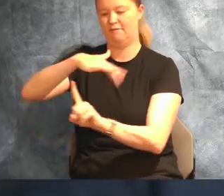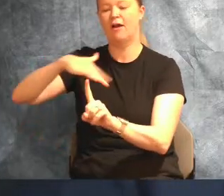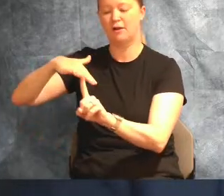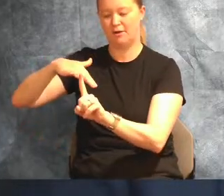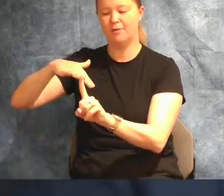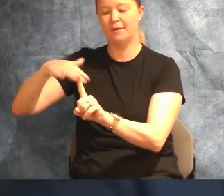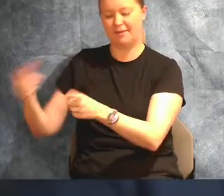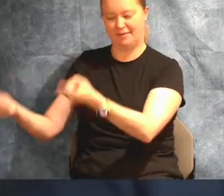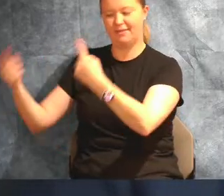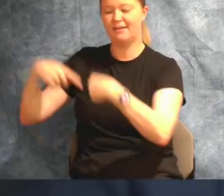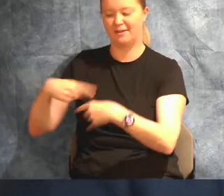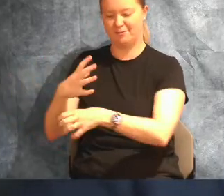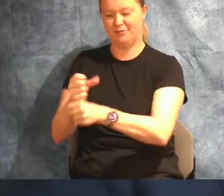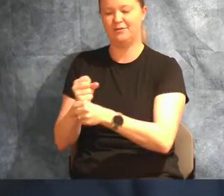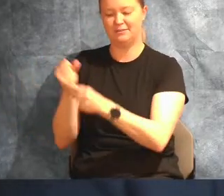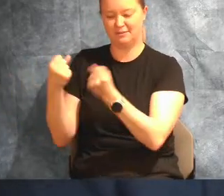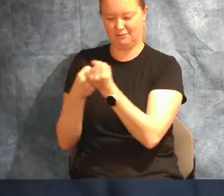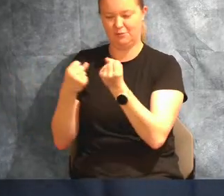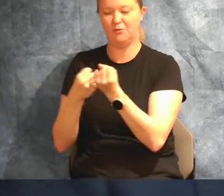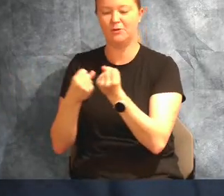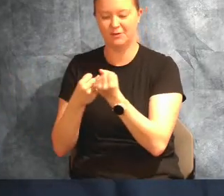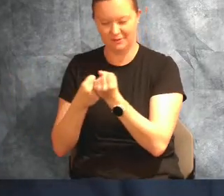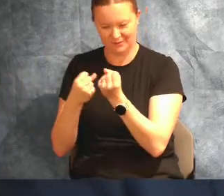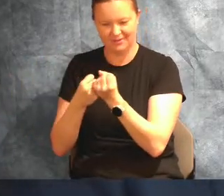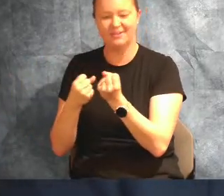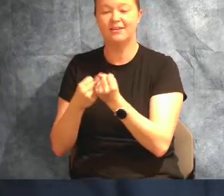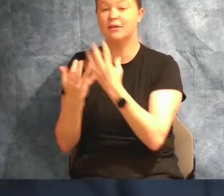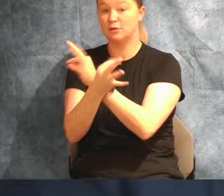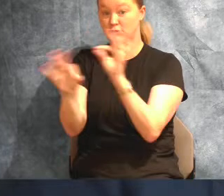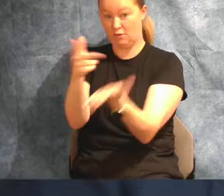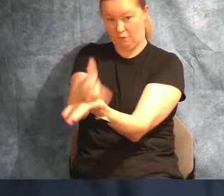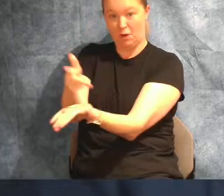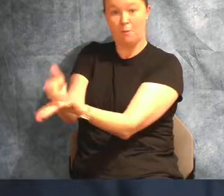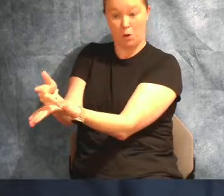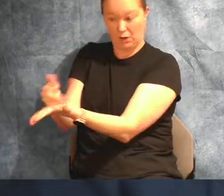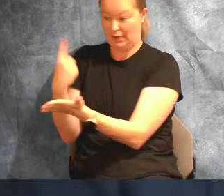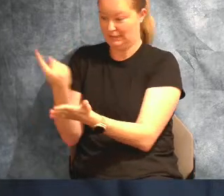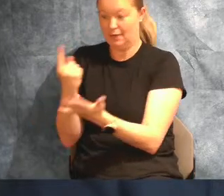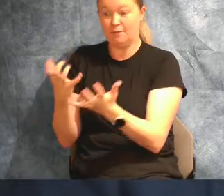come and receive those supports. So, free parking was something that people were noting over and